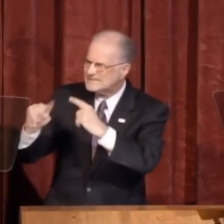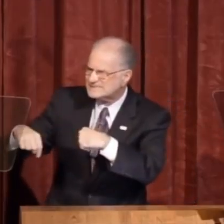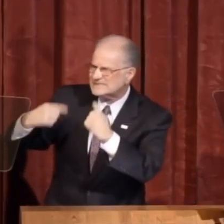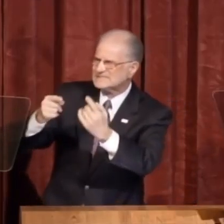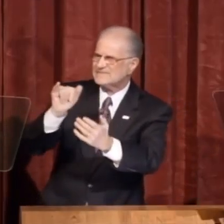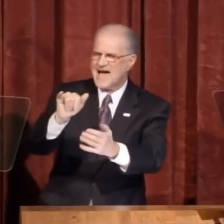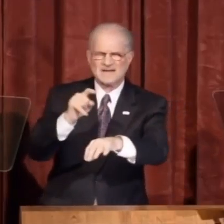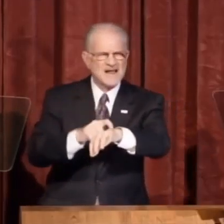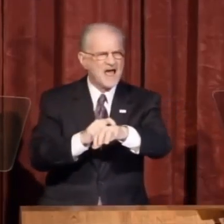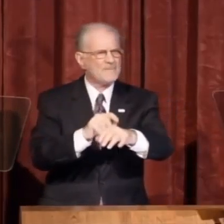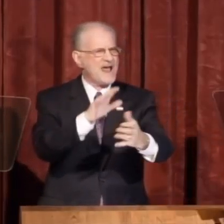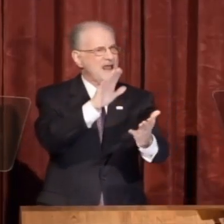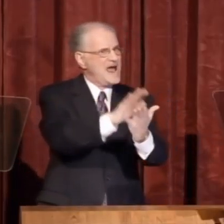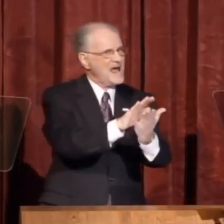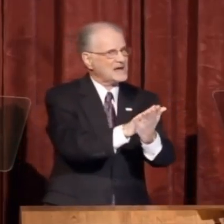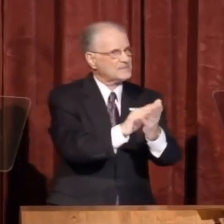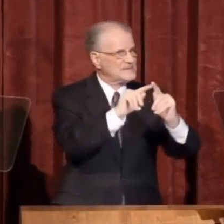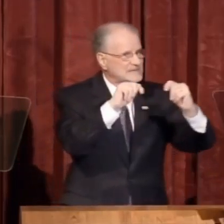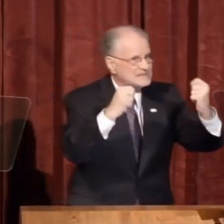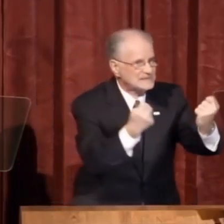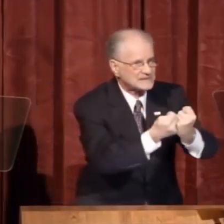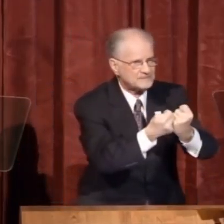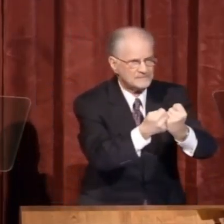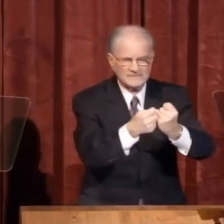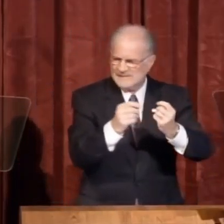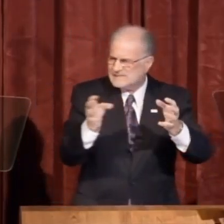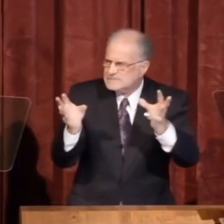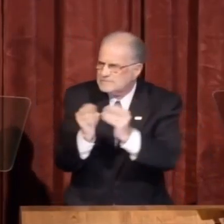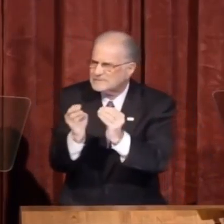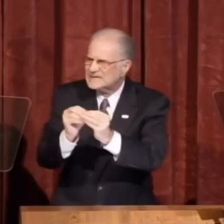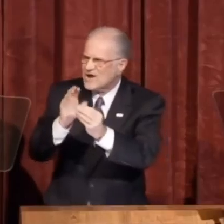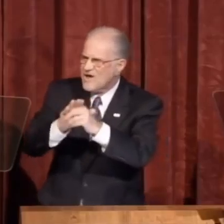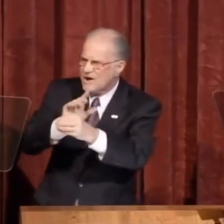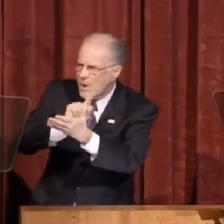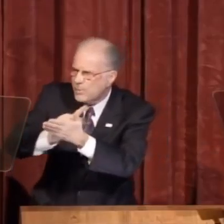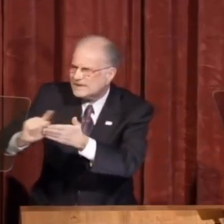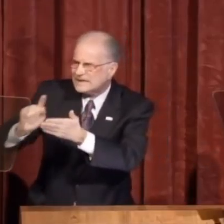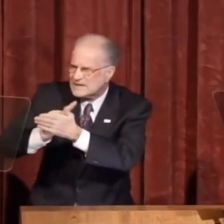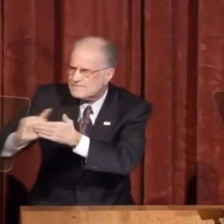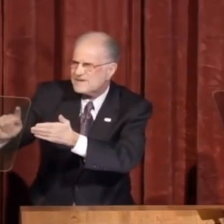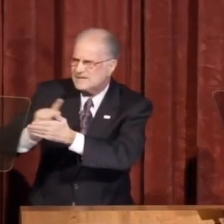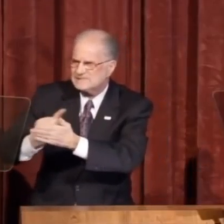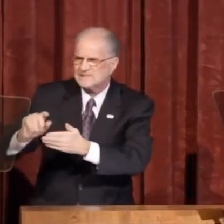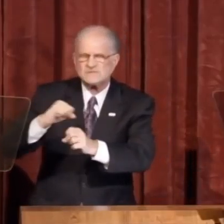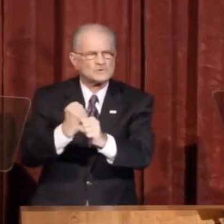What a fabulous definition of liberal arts.